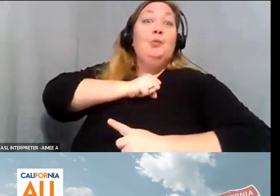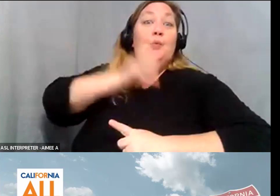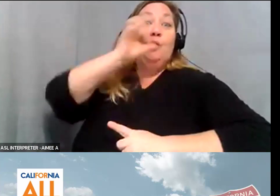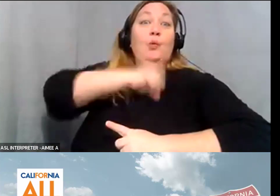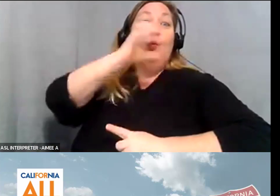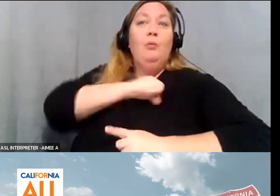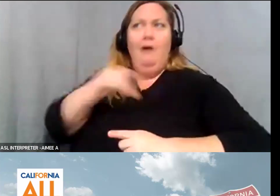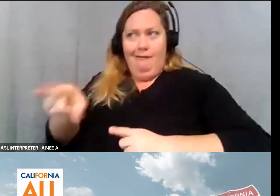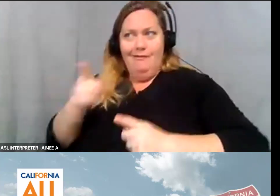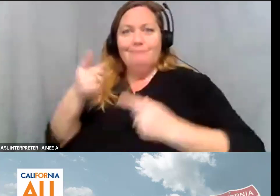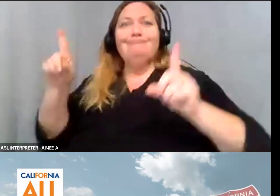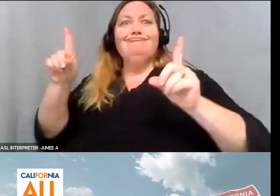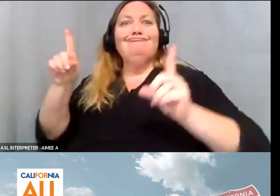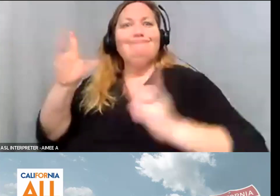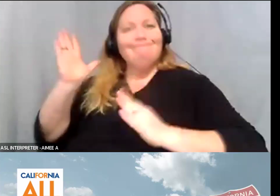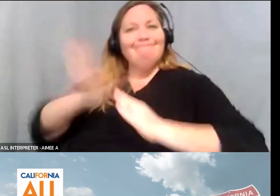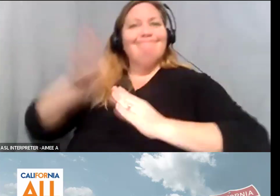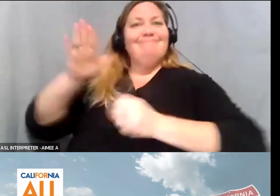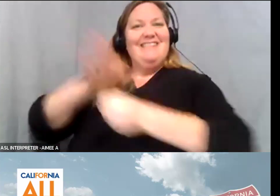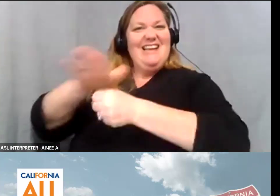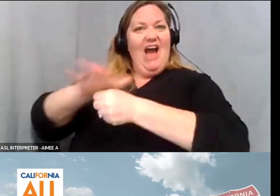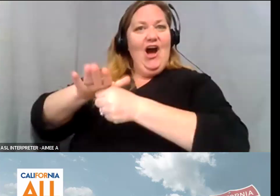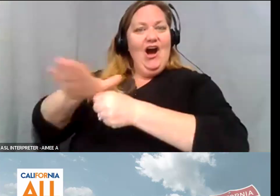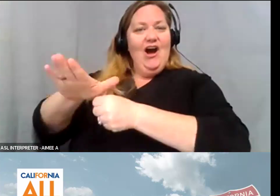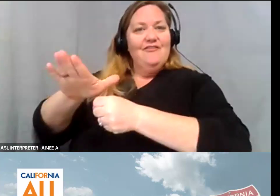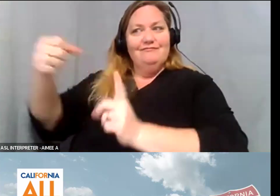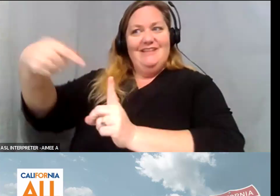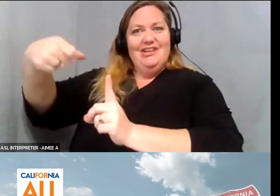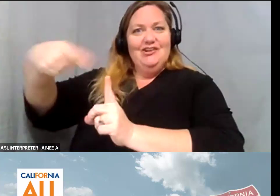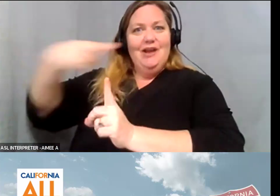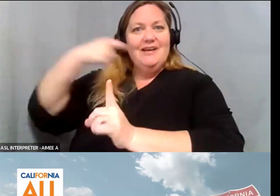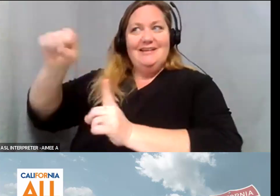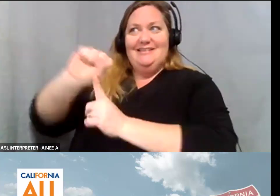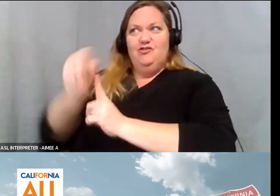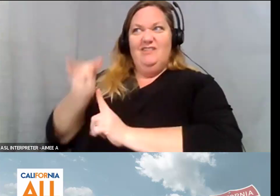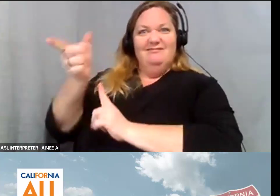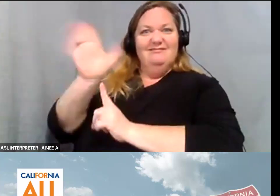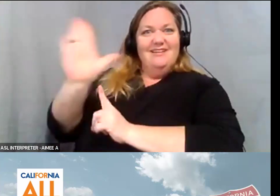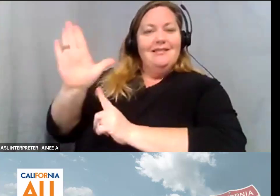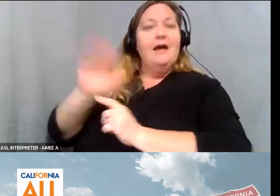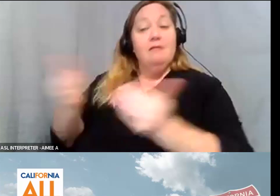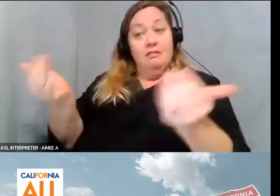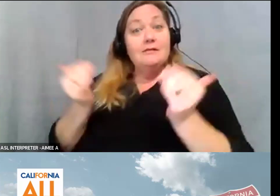getting ample Internet because of a situation like that. The next thing is, I'm a little bit